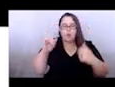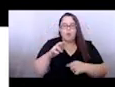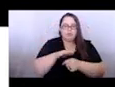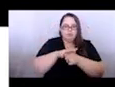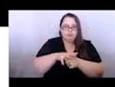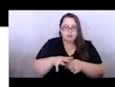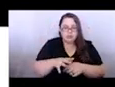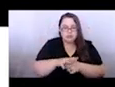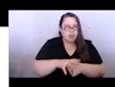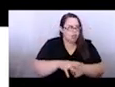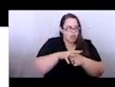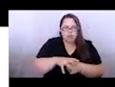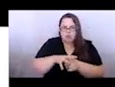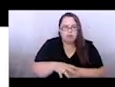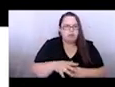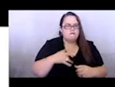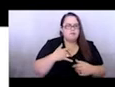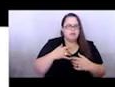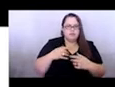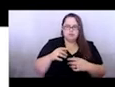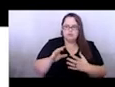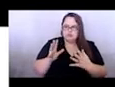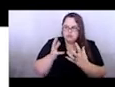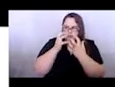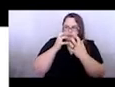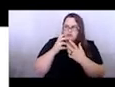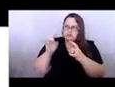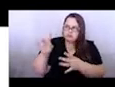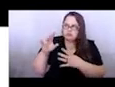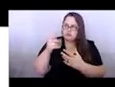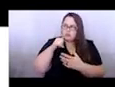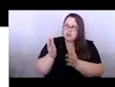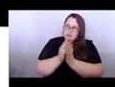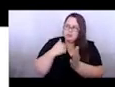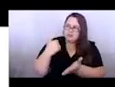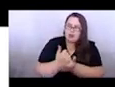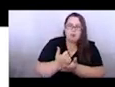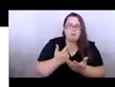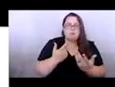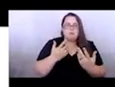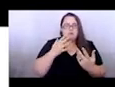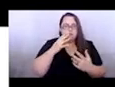you feel resentment toward people asking you for help. You're burnt out, you're avoiding phone calls, whether this be phone